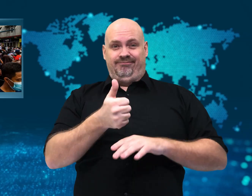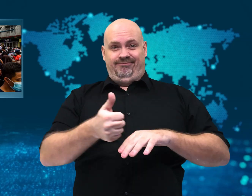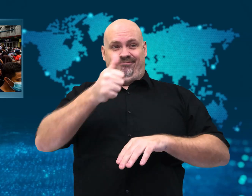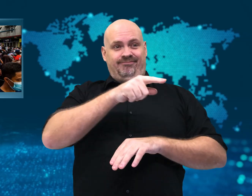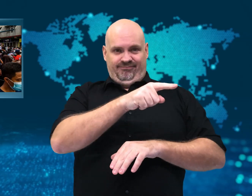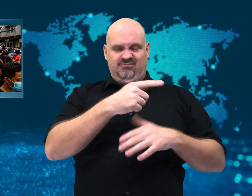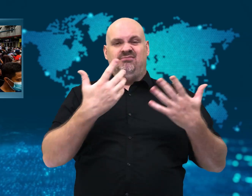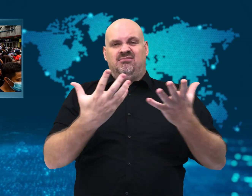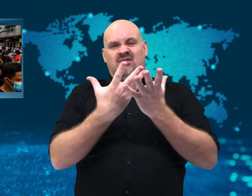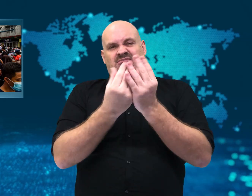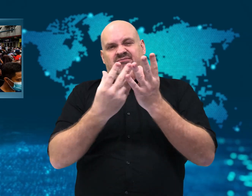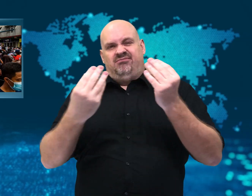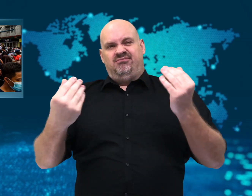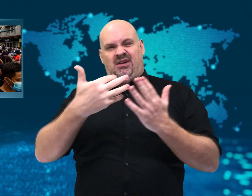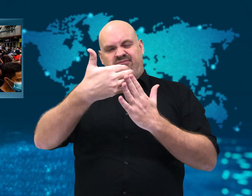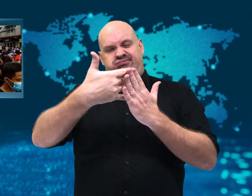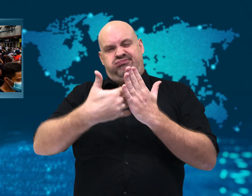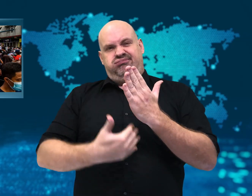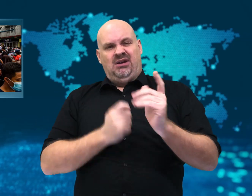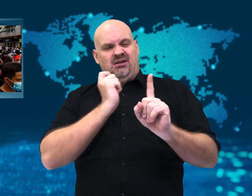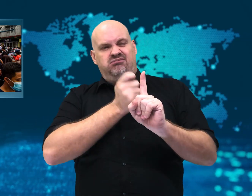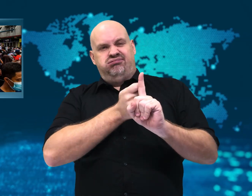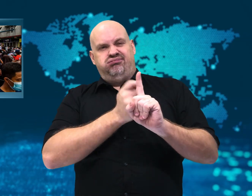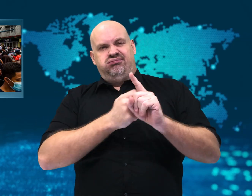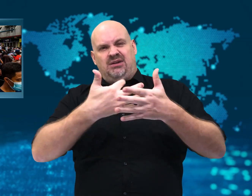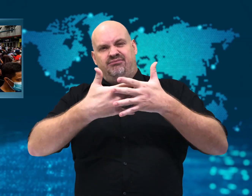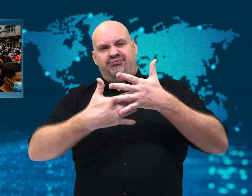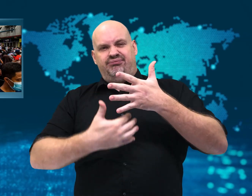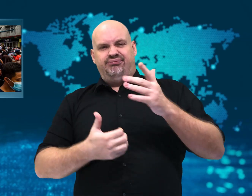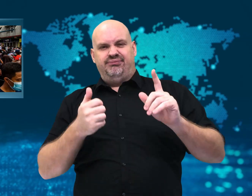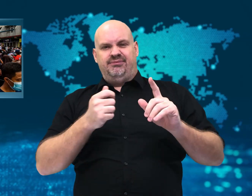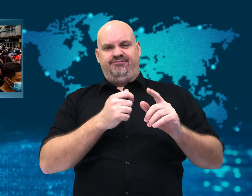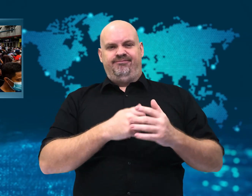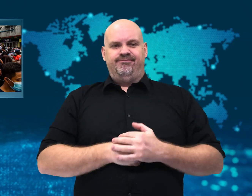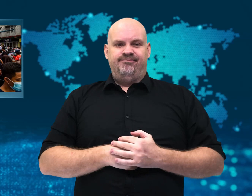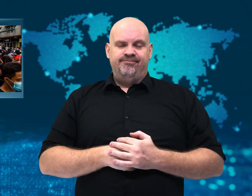Suu Kyi now faces a dozen charges against her.